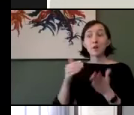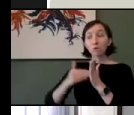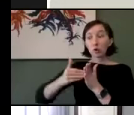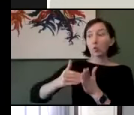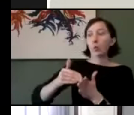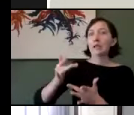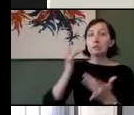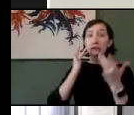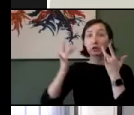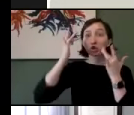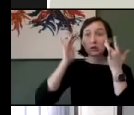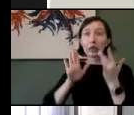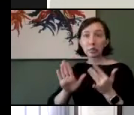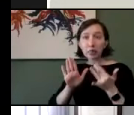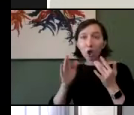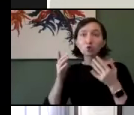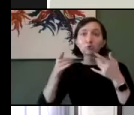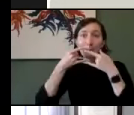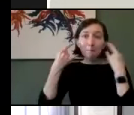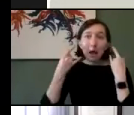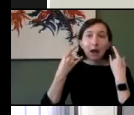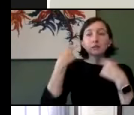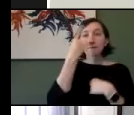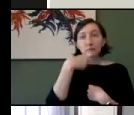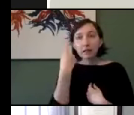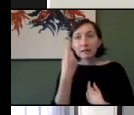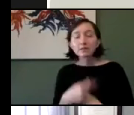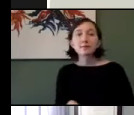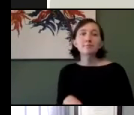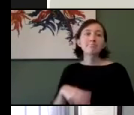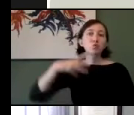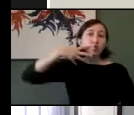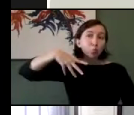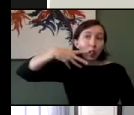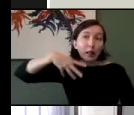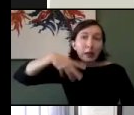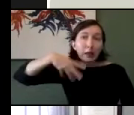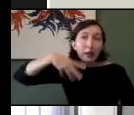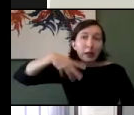inability to limit sucking, drooling,